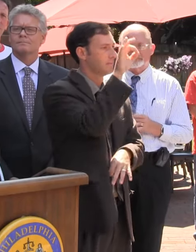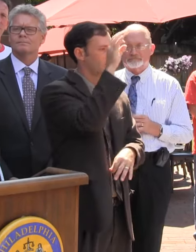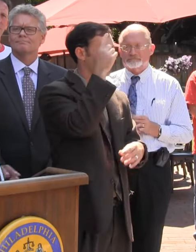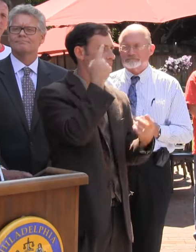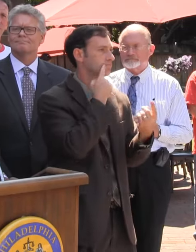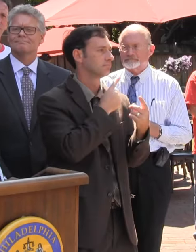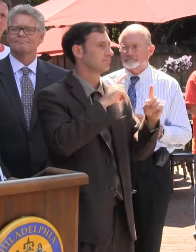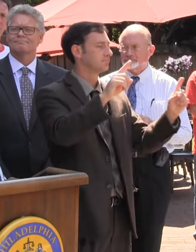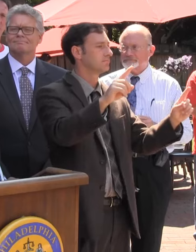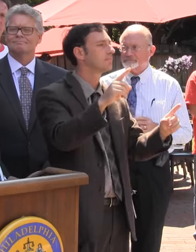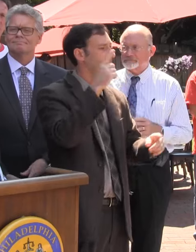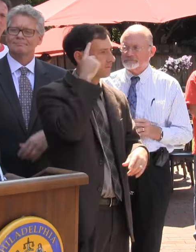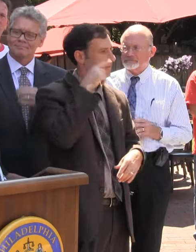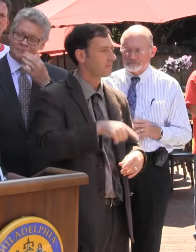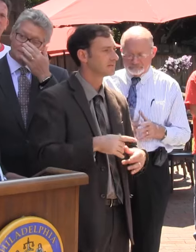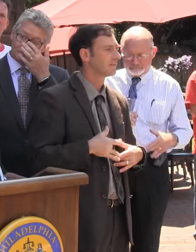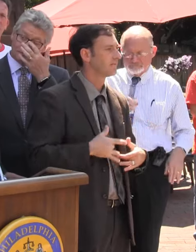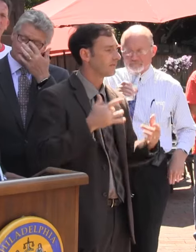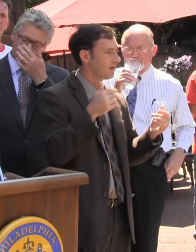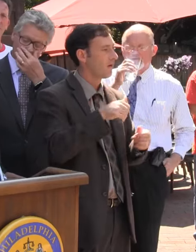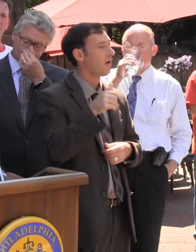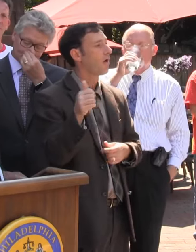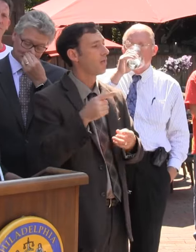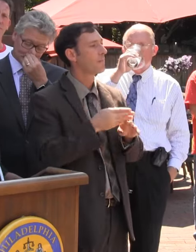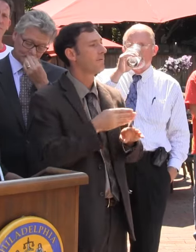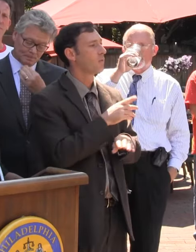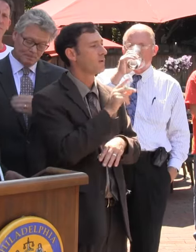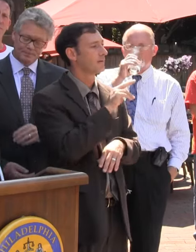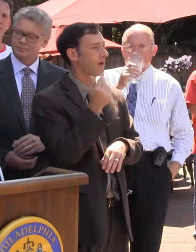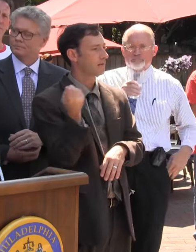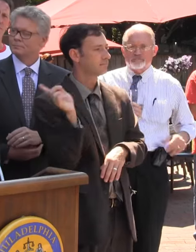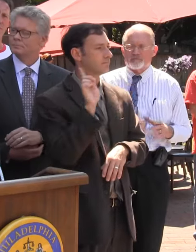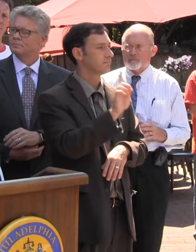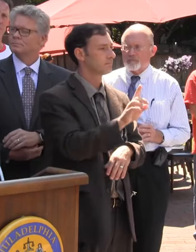event. One other news item before Donna Farrell comes up to the podium, regarding alternative